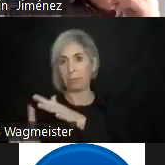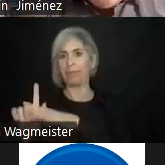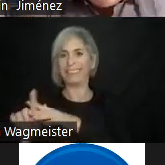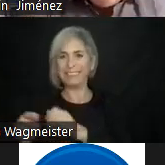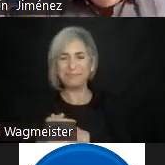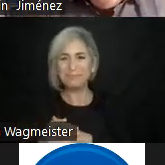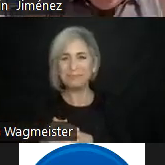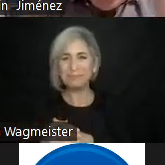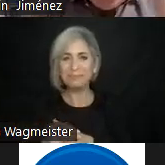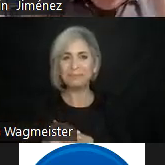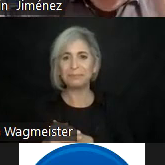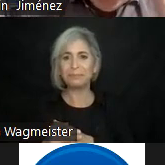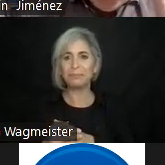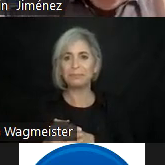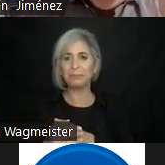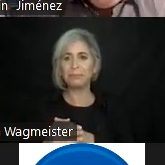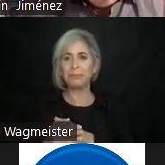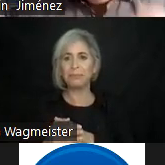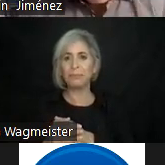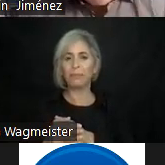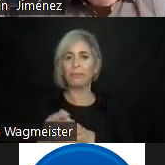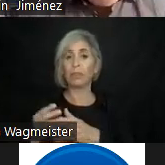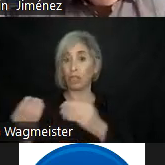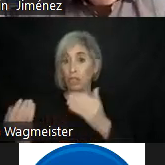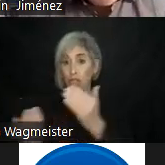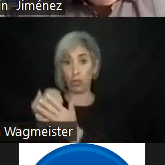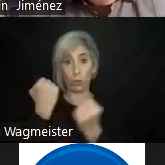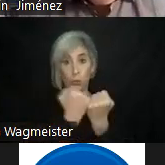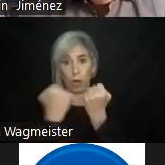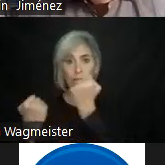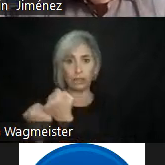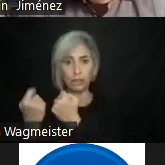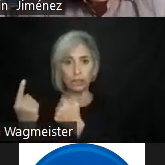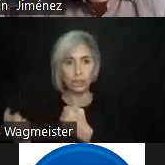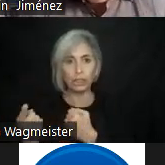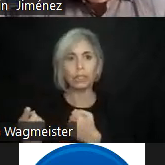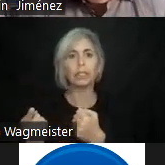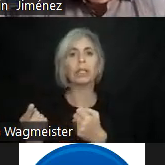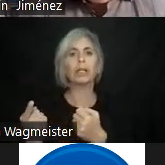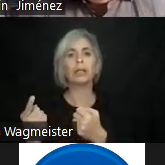Well, with a new structure imply restructuring of several clauses and